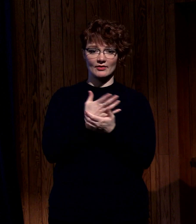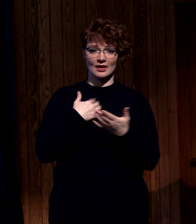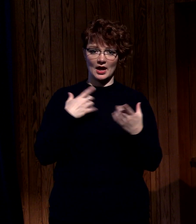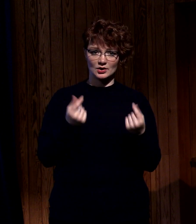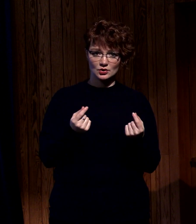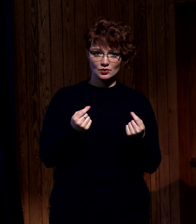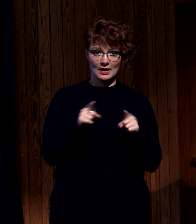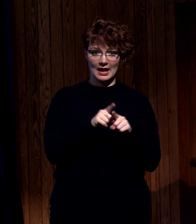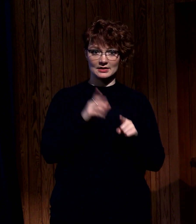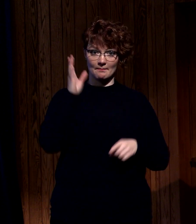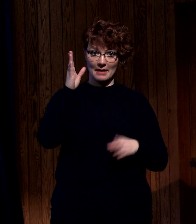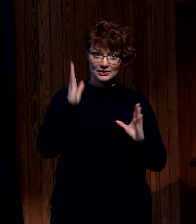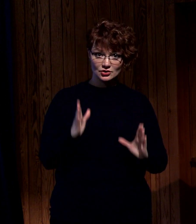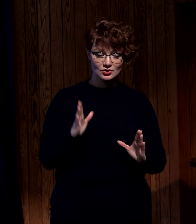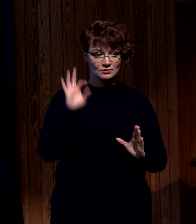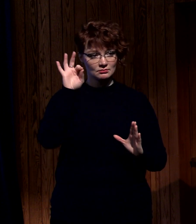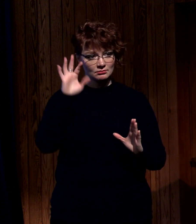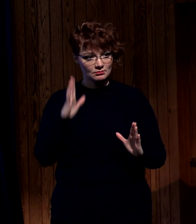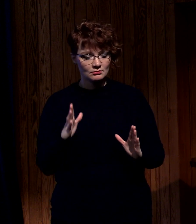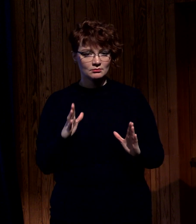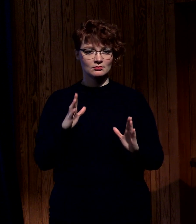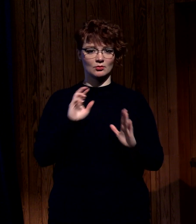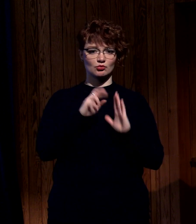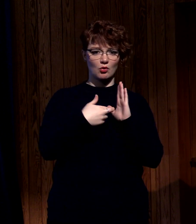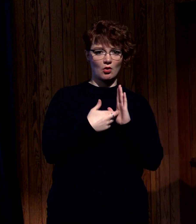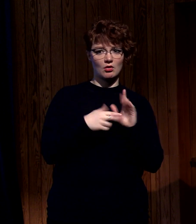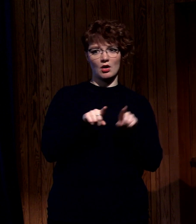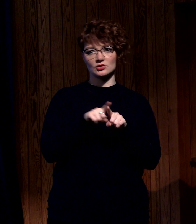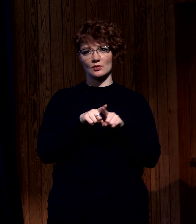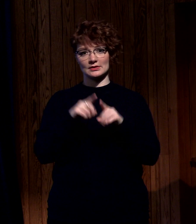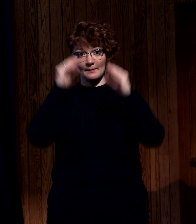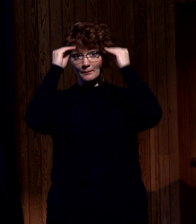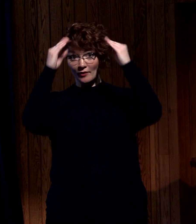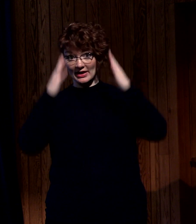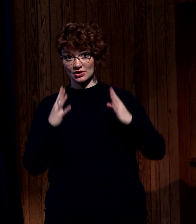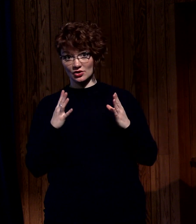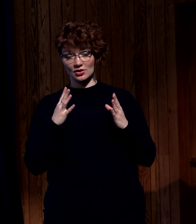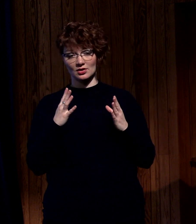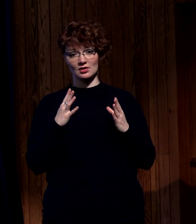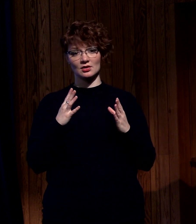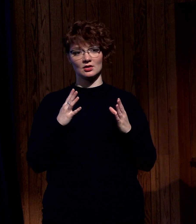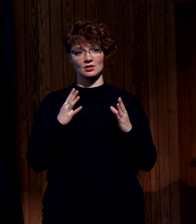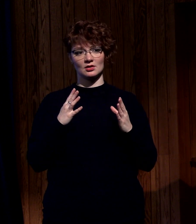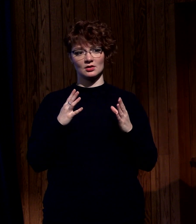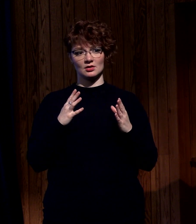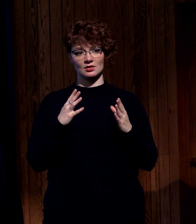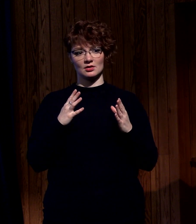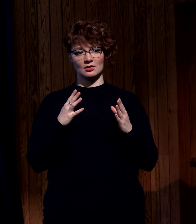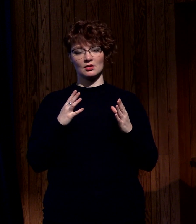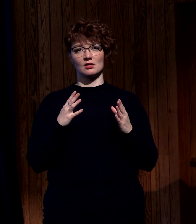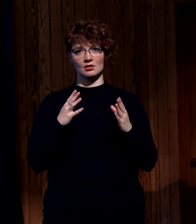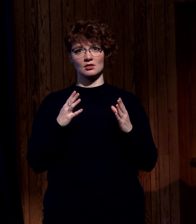pastor, as a preacher, and as a professor, is an extension of